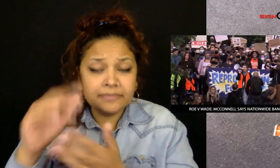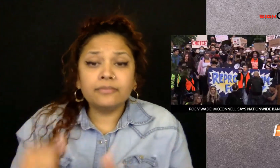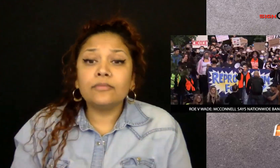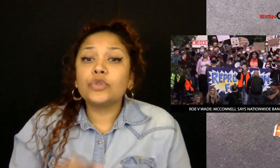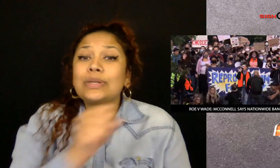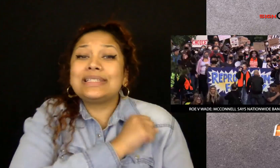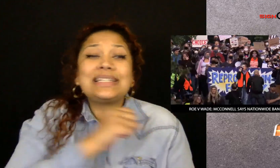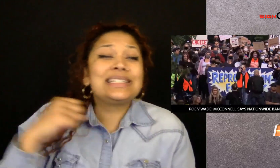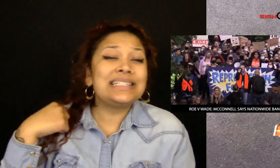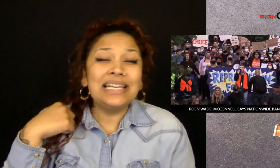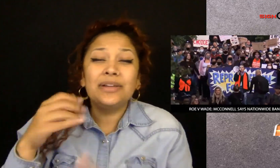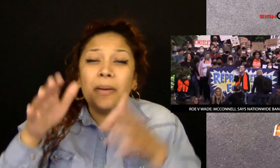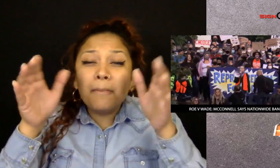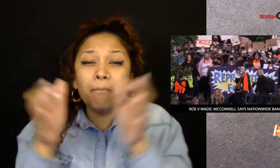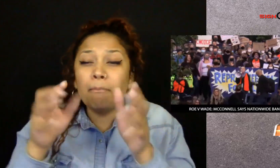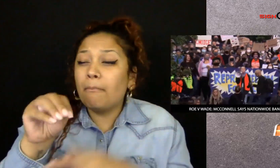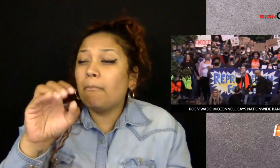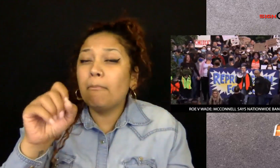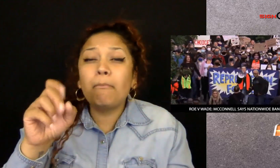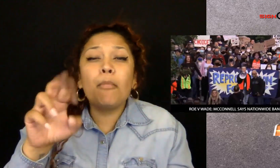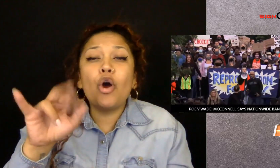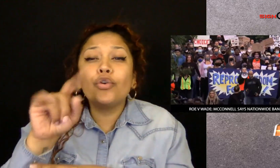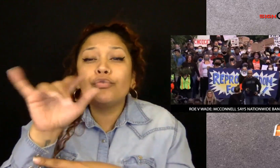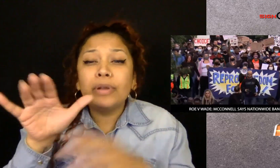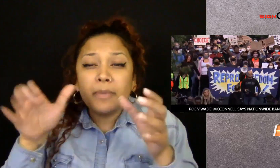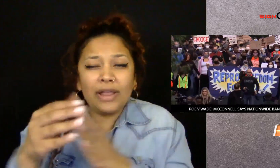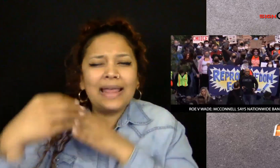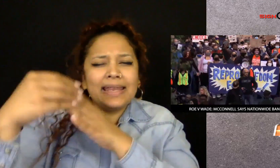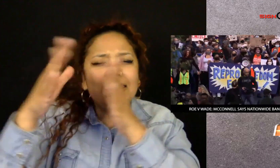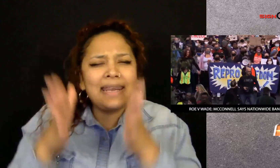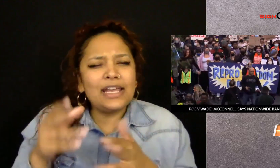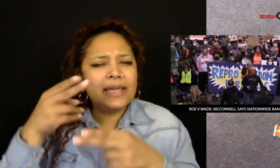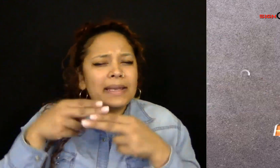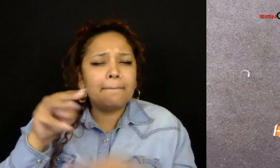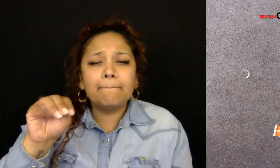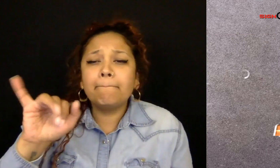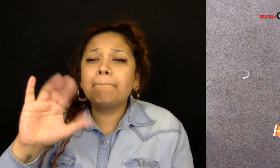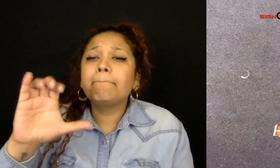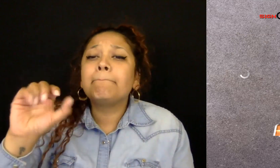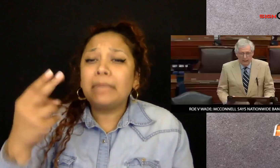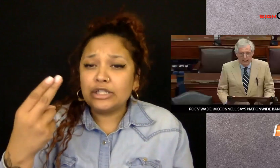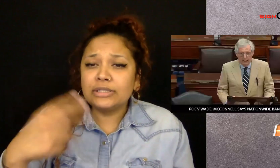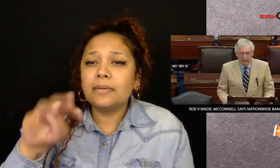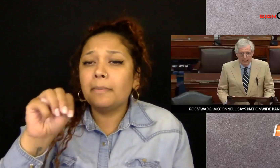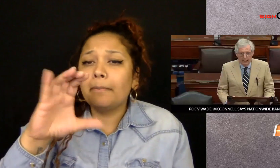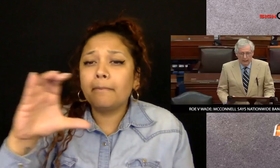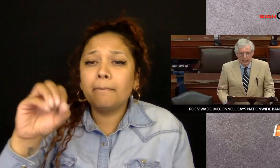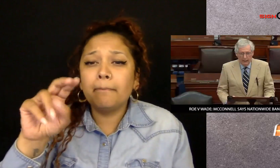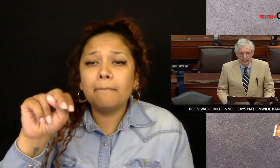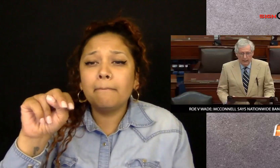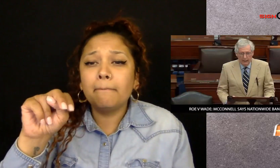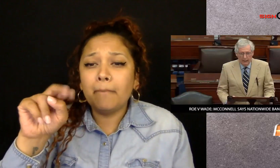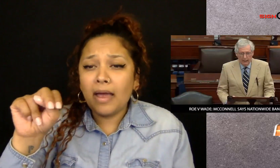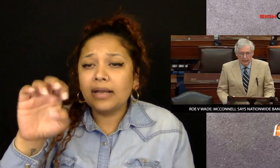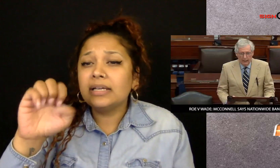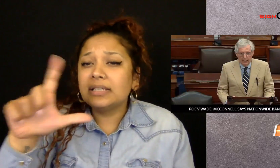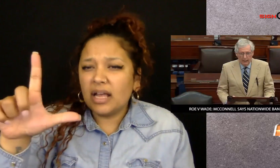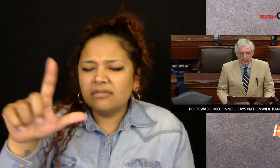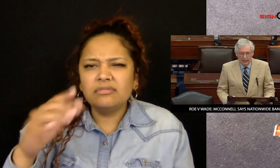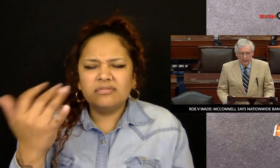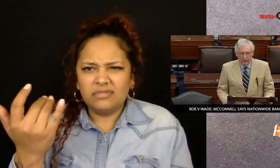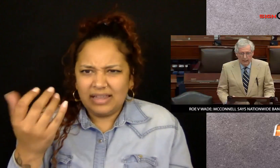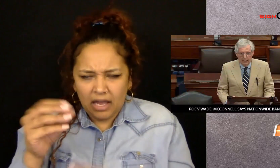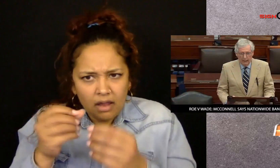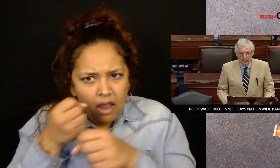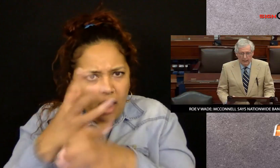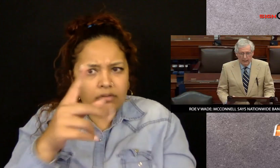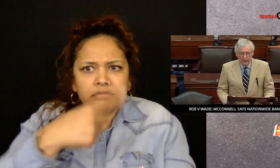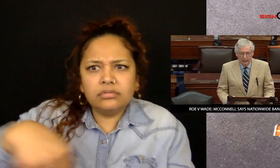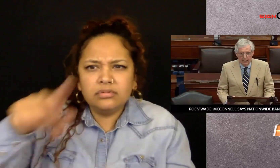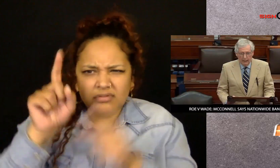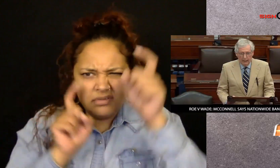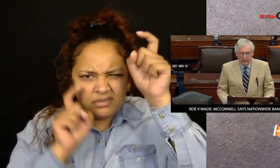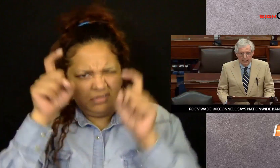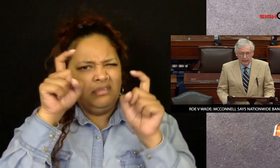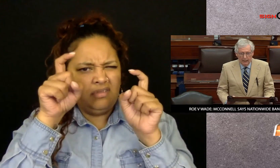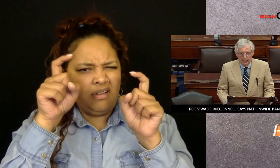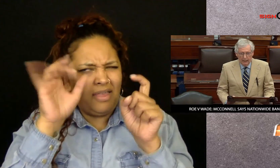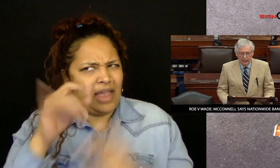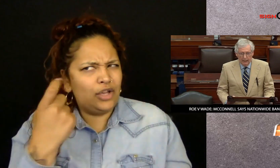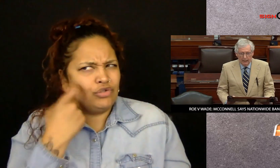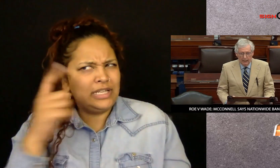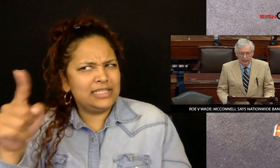rights Senate Majority Leader Mitch McConnell caused